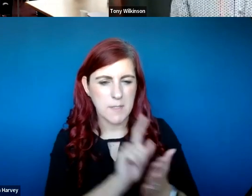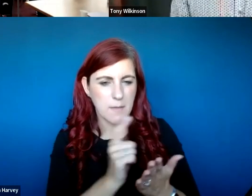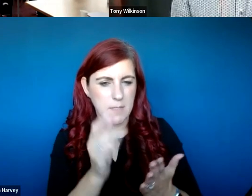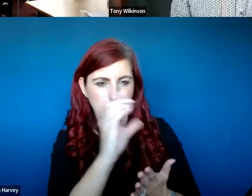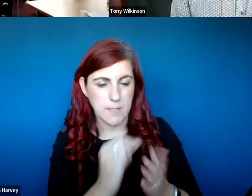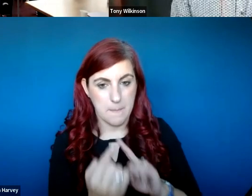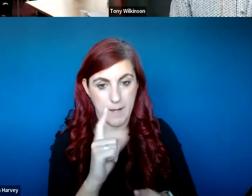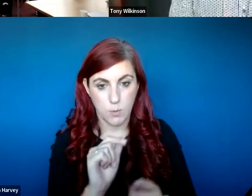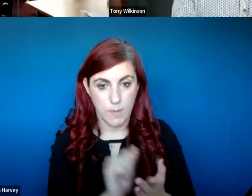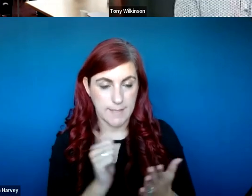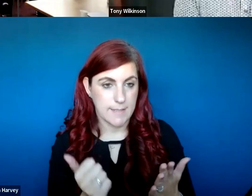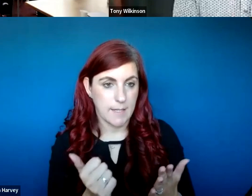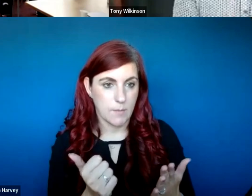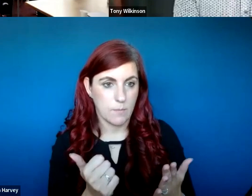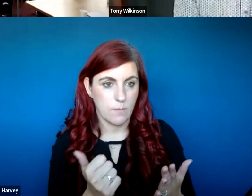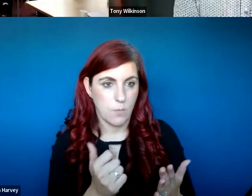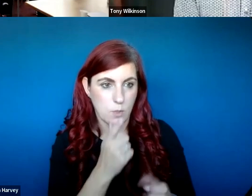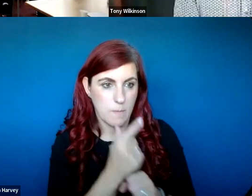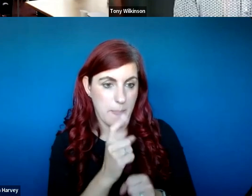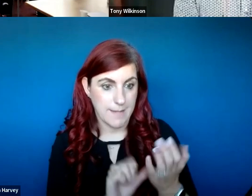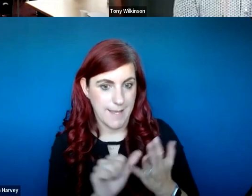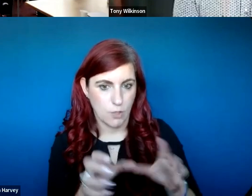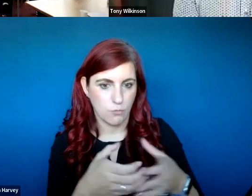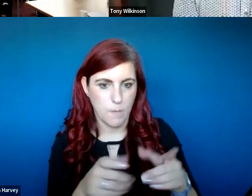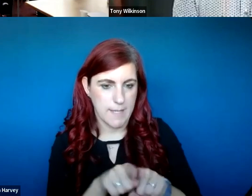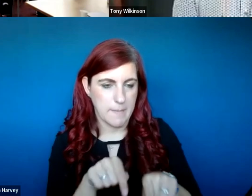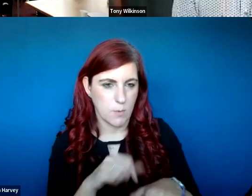terms of the age group that we're looking at here today, so our findings